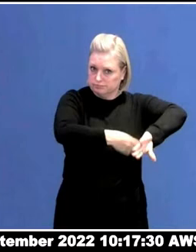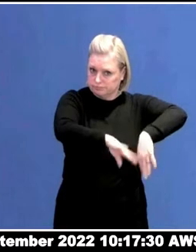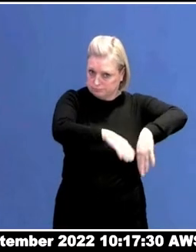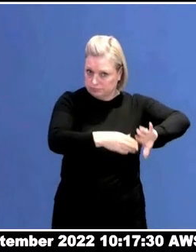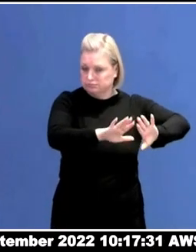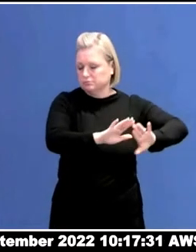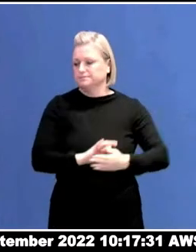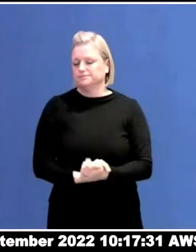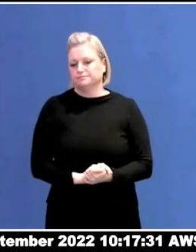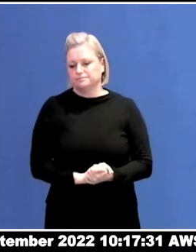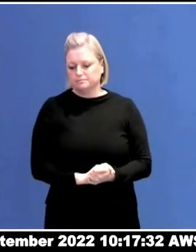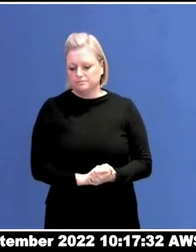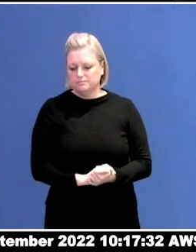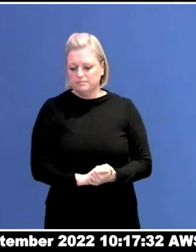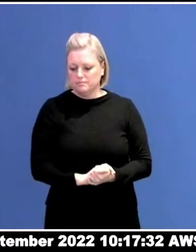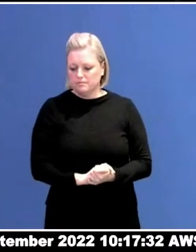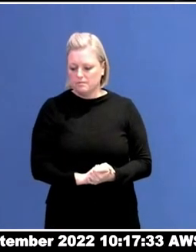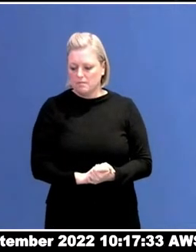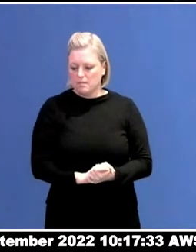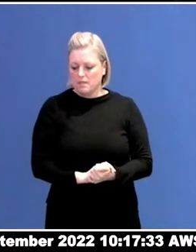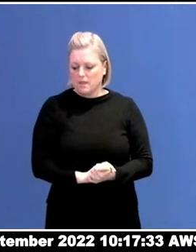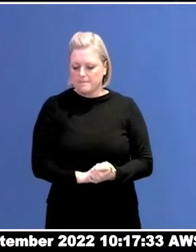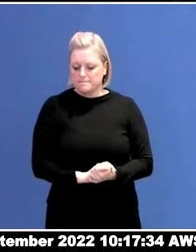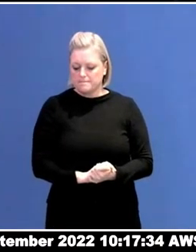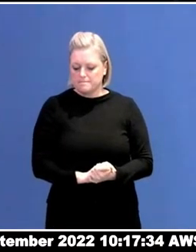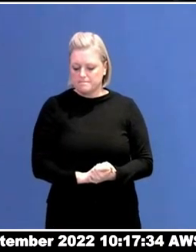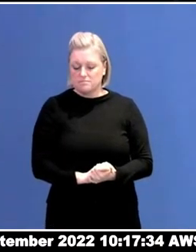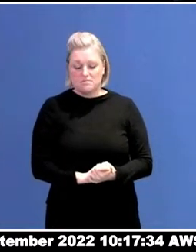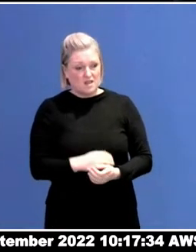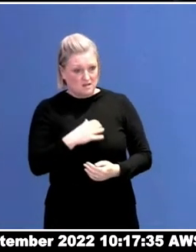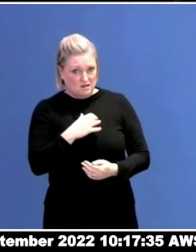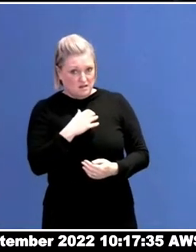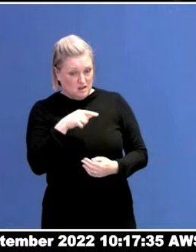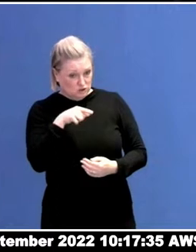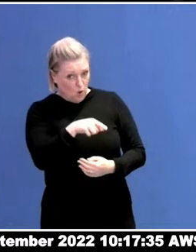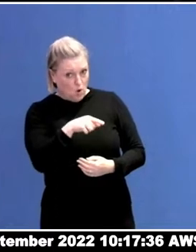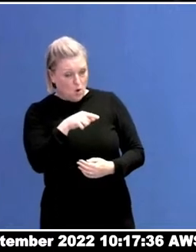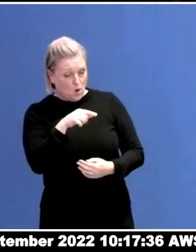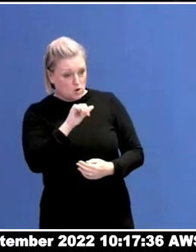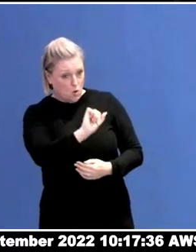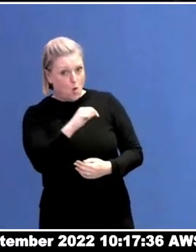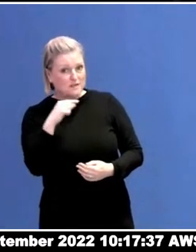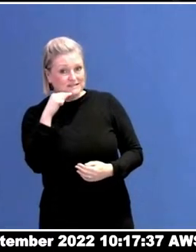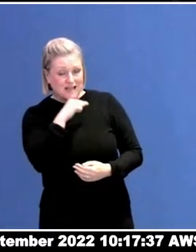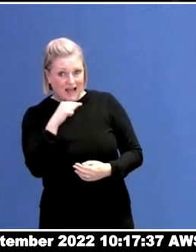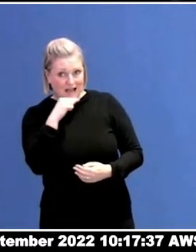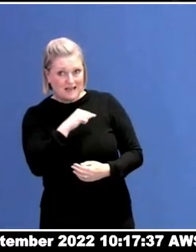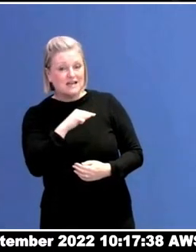And - yes. That was - Did Aaron tell you he was told to shower and change his clothes?